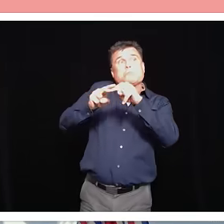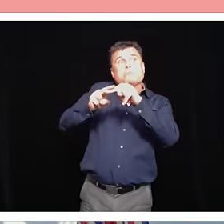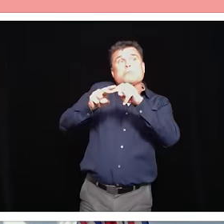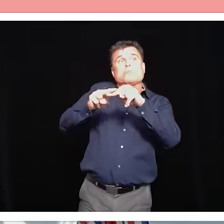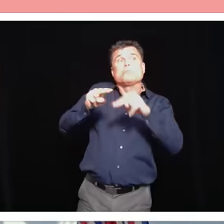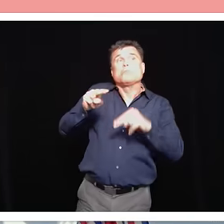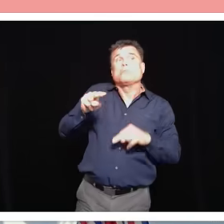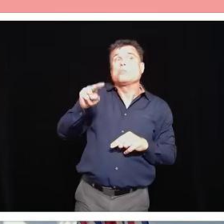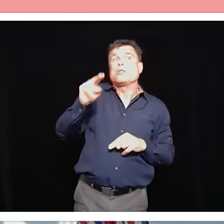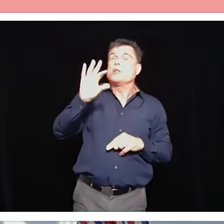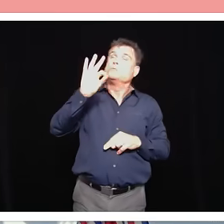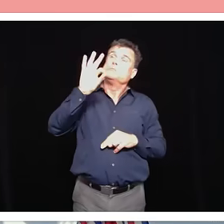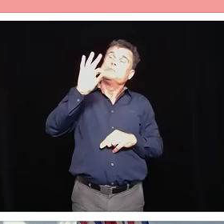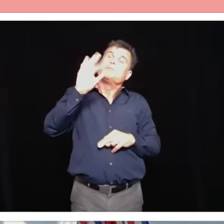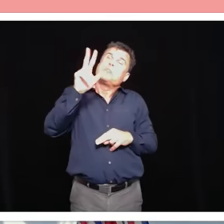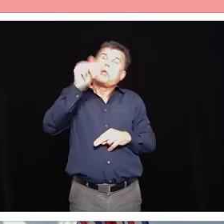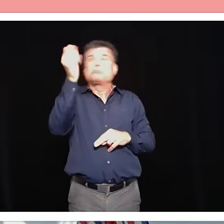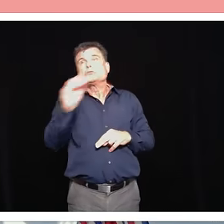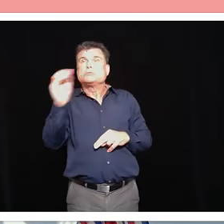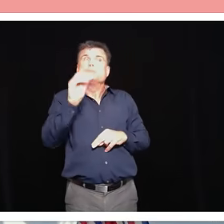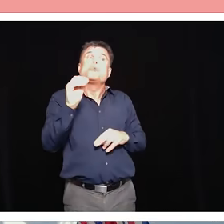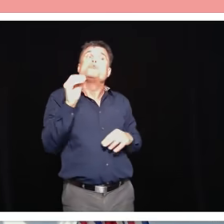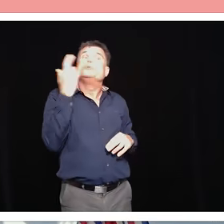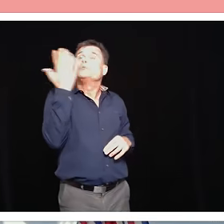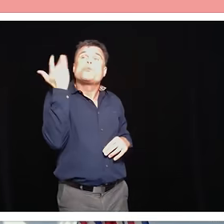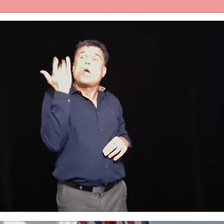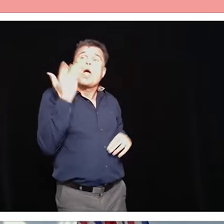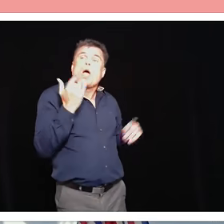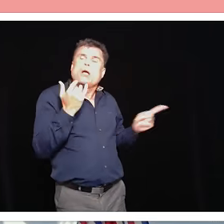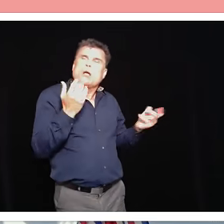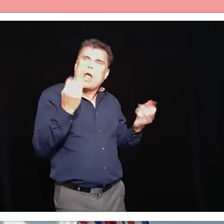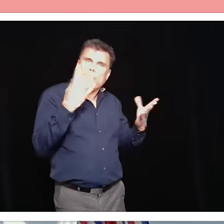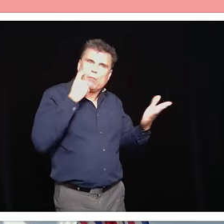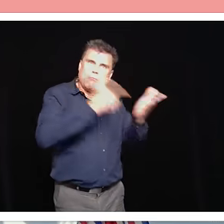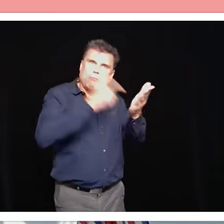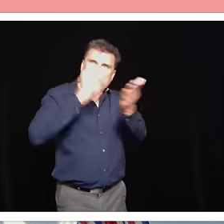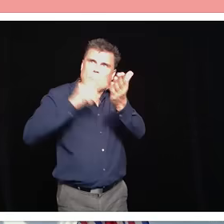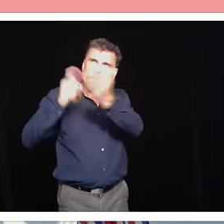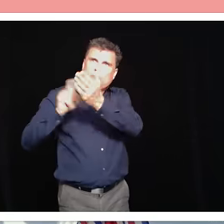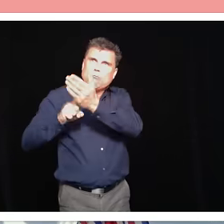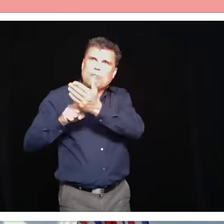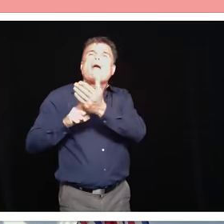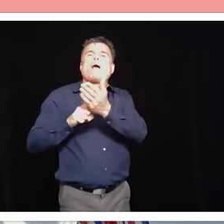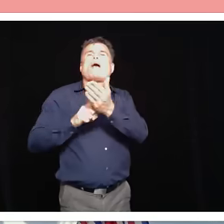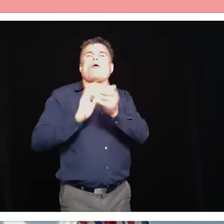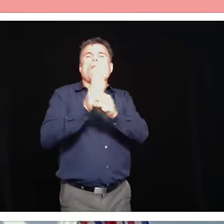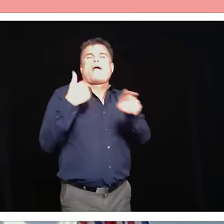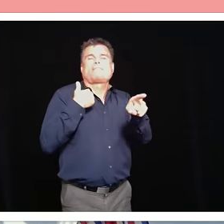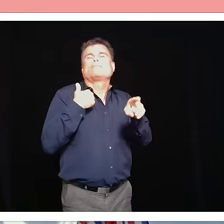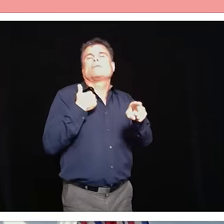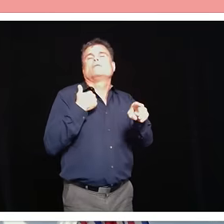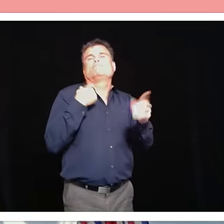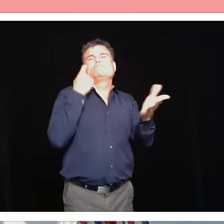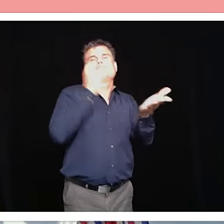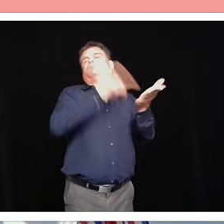more increase settings that are reflected here but again most exposures, particularly in young people were at